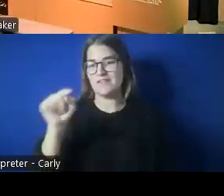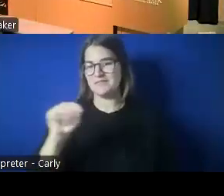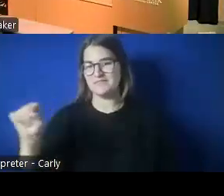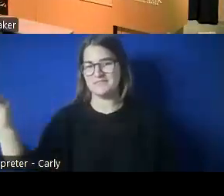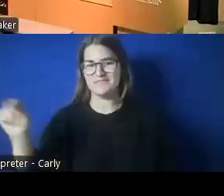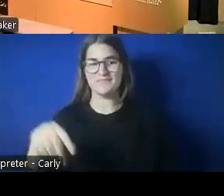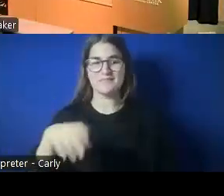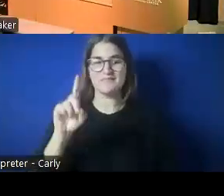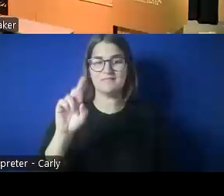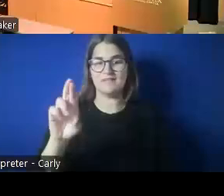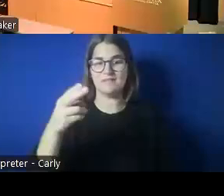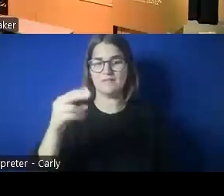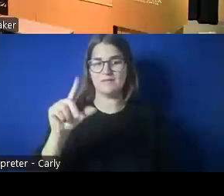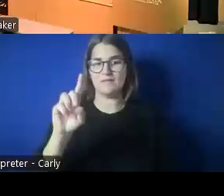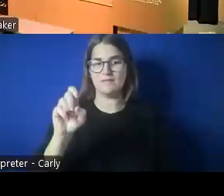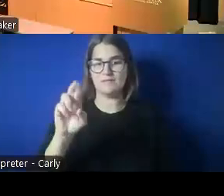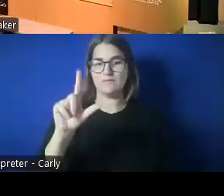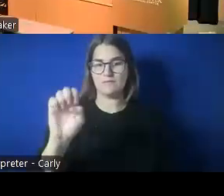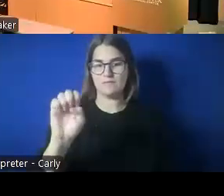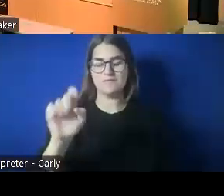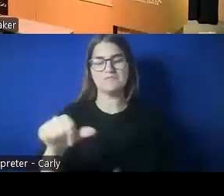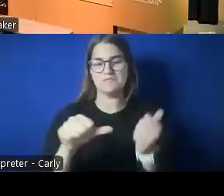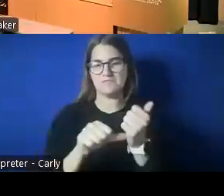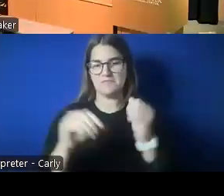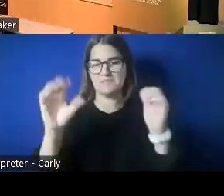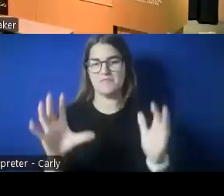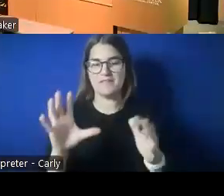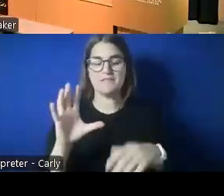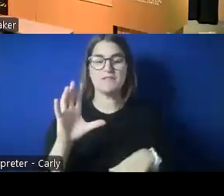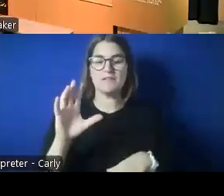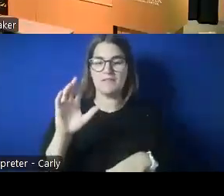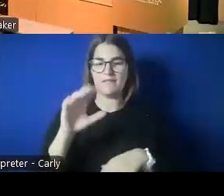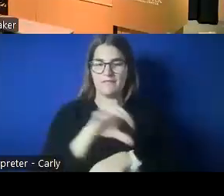holderle is associate professor of Clinical Psychology and Pediatrics she's been The